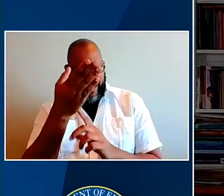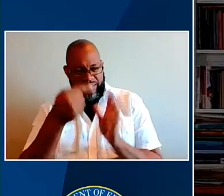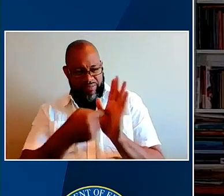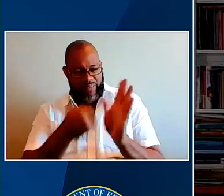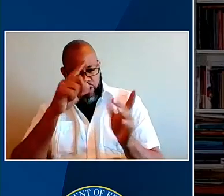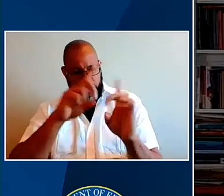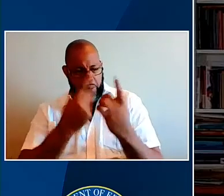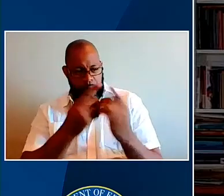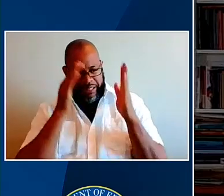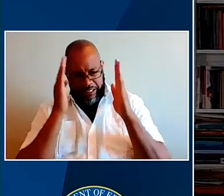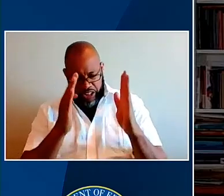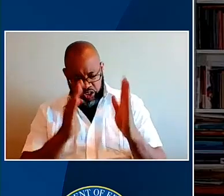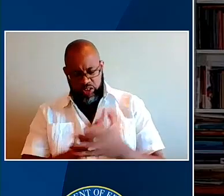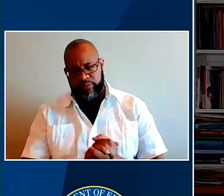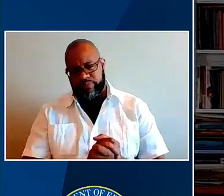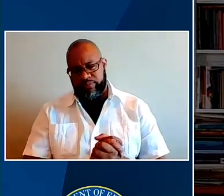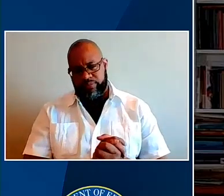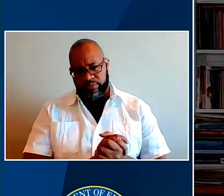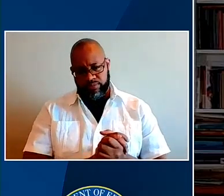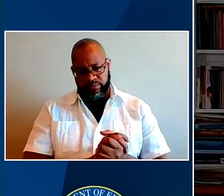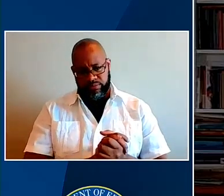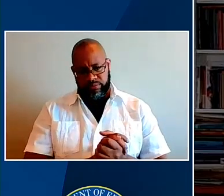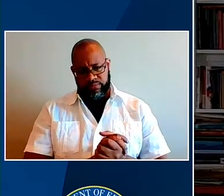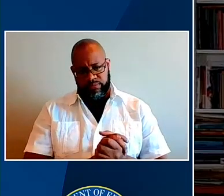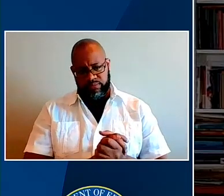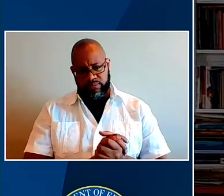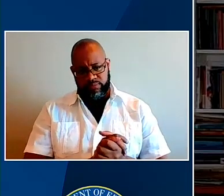attention. Carolyn and I submitted a